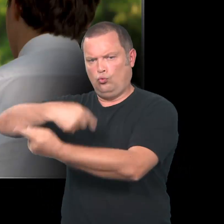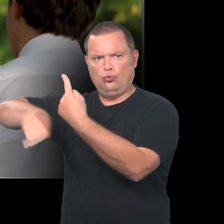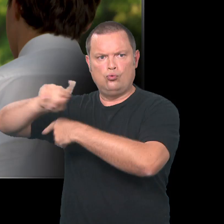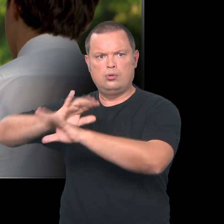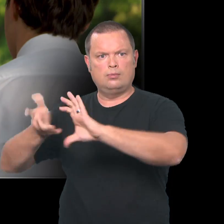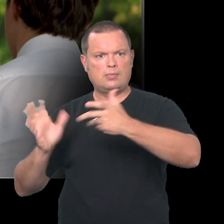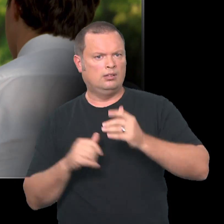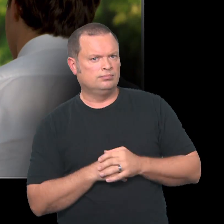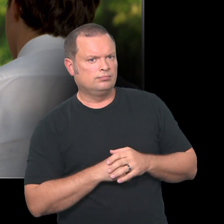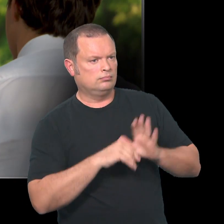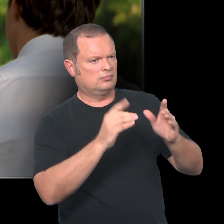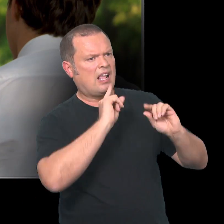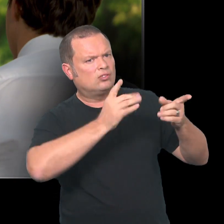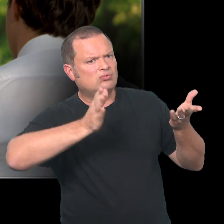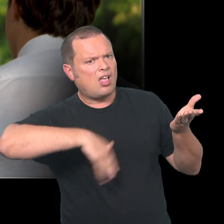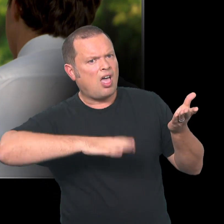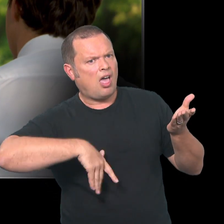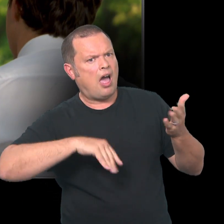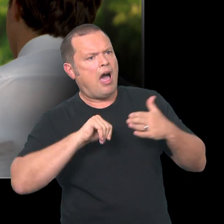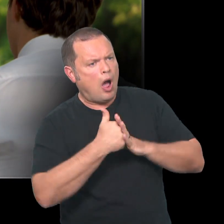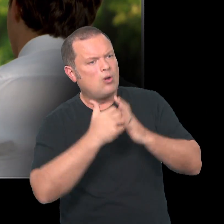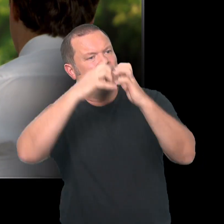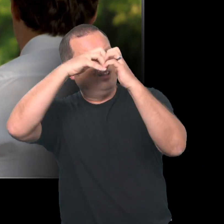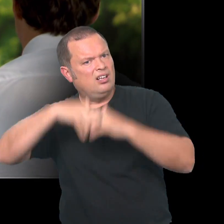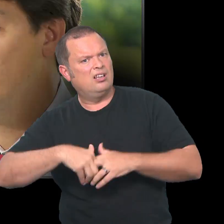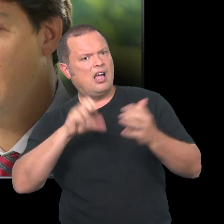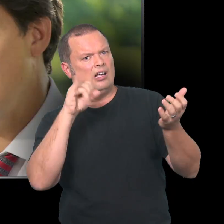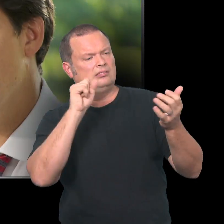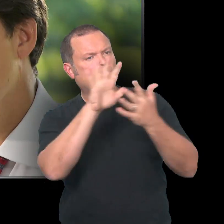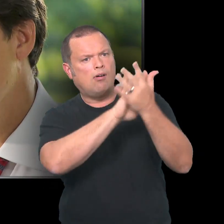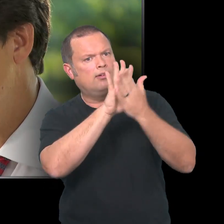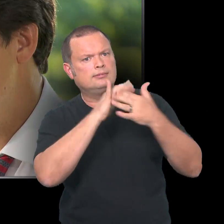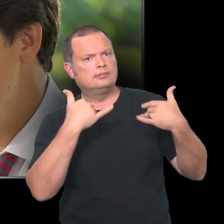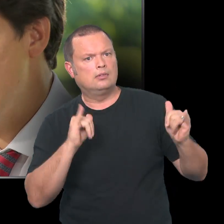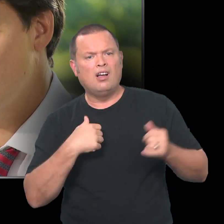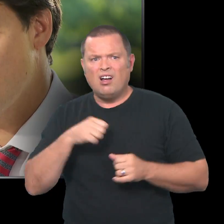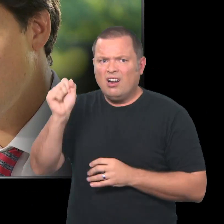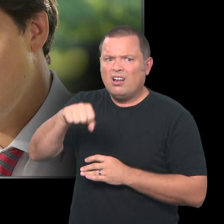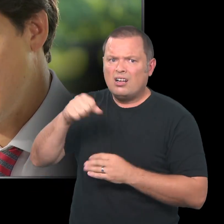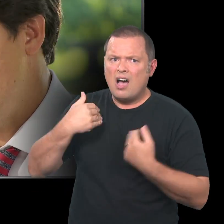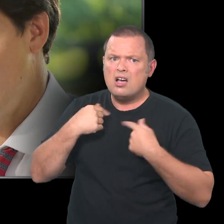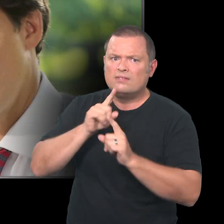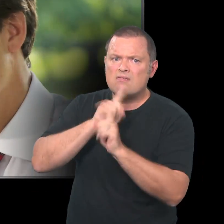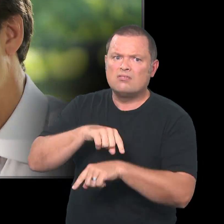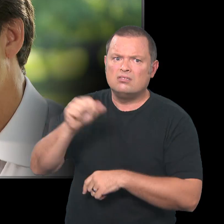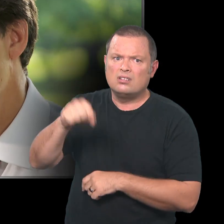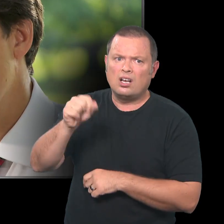That's why we got into this mess. And George W. Bush was the first-- So, you don't have an answer on the degrading.